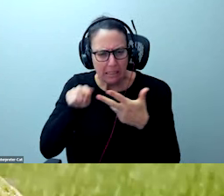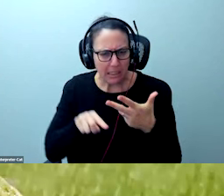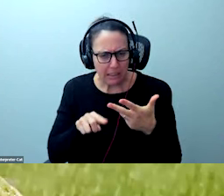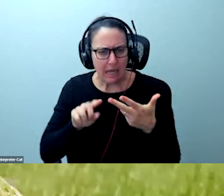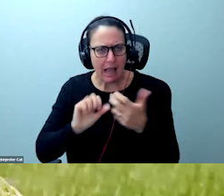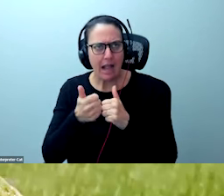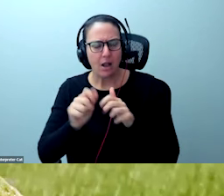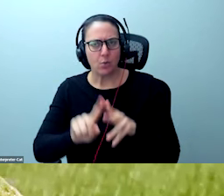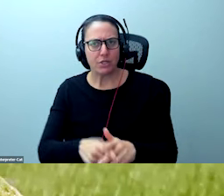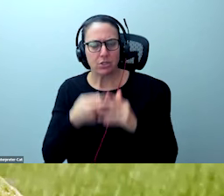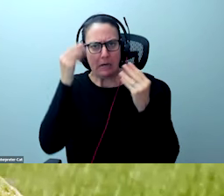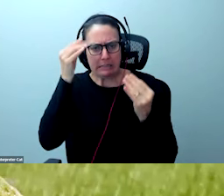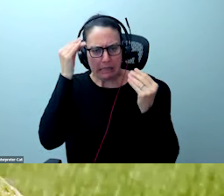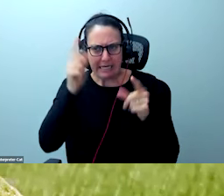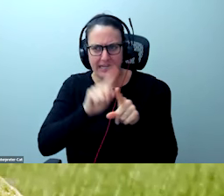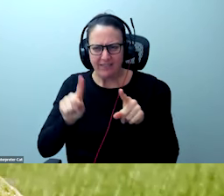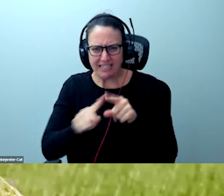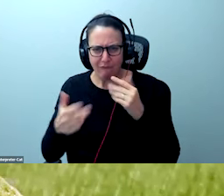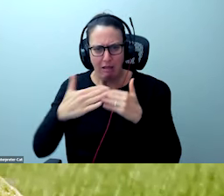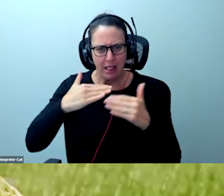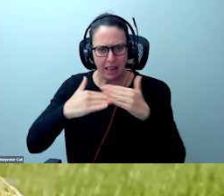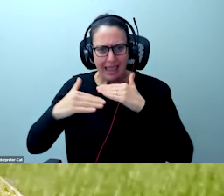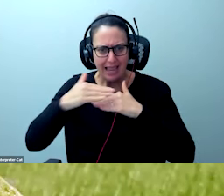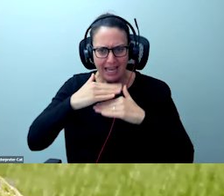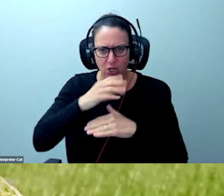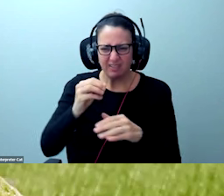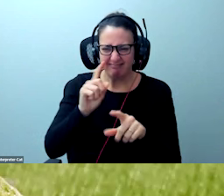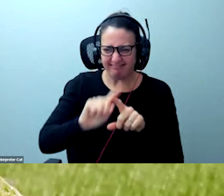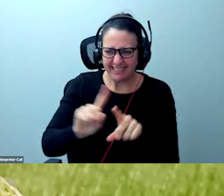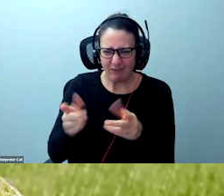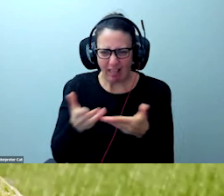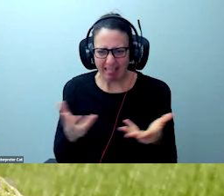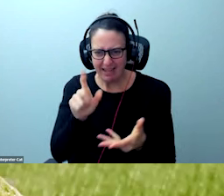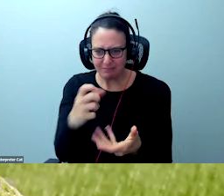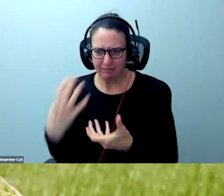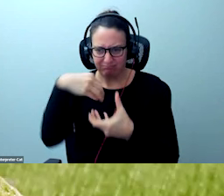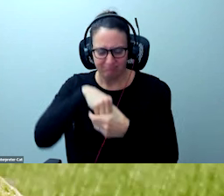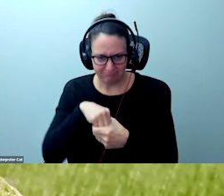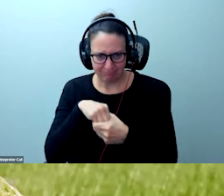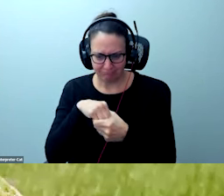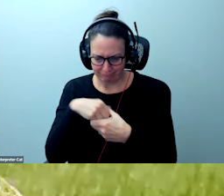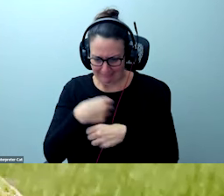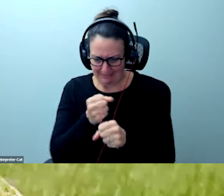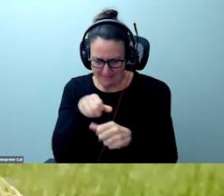of the different layers in our community and the different ingredients that have to come together to create accessibility